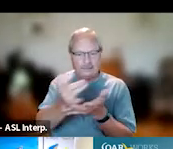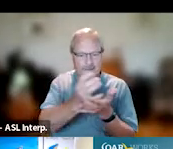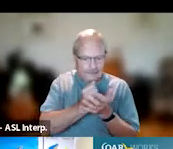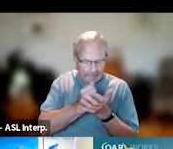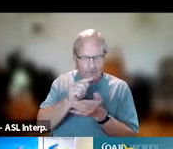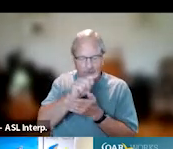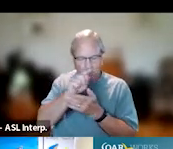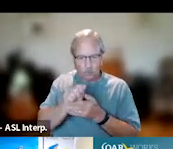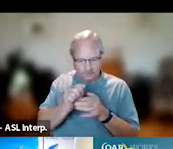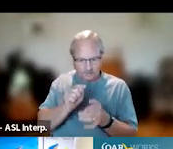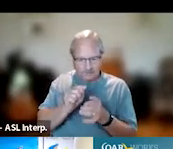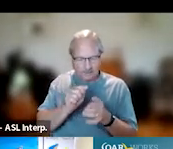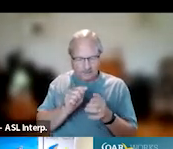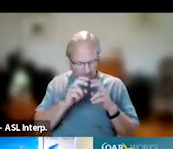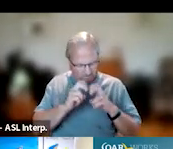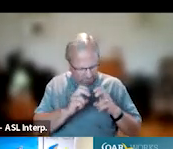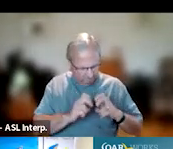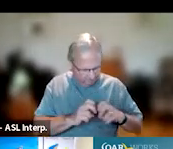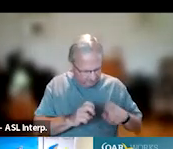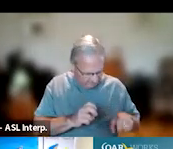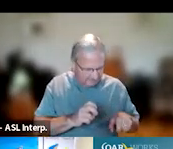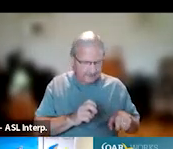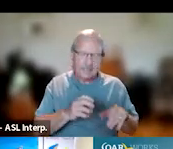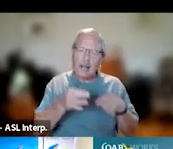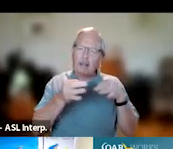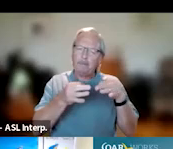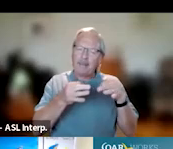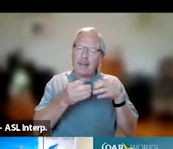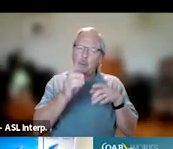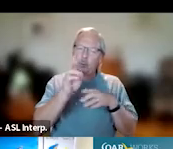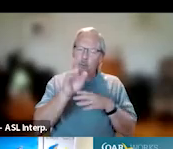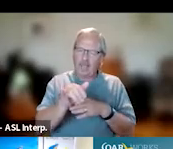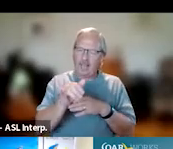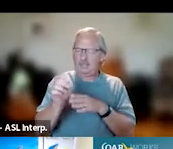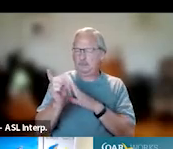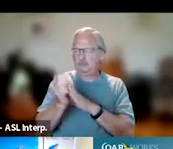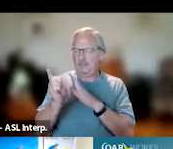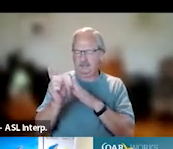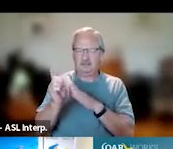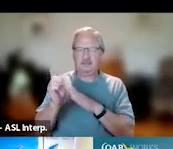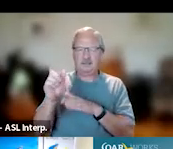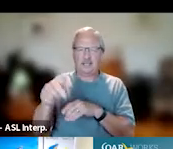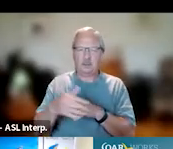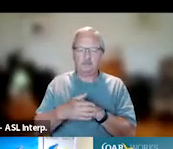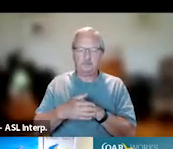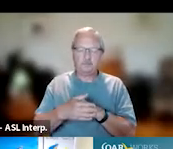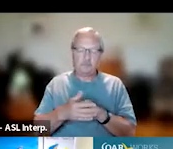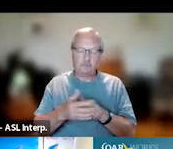and we'll sort through them and I'll tell you how we're gonna do that in just a minute. The chat is disabled.